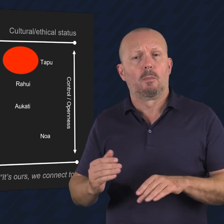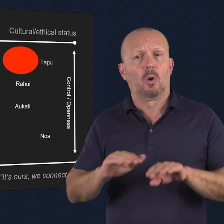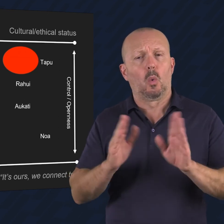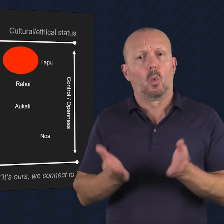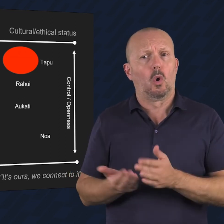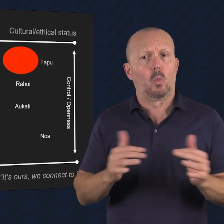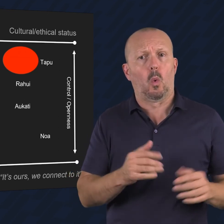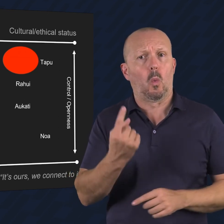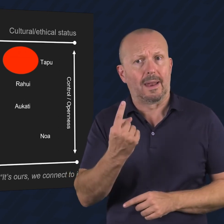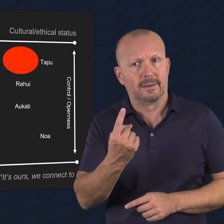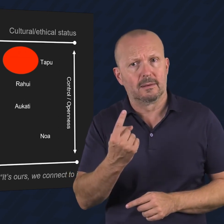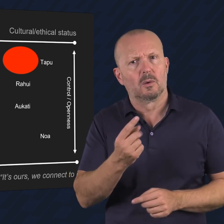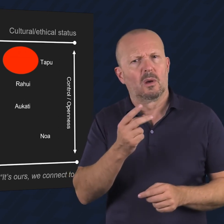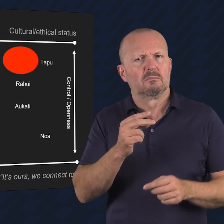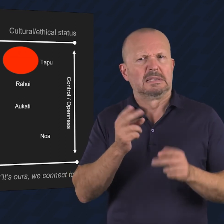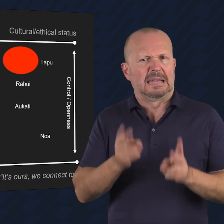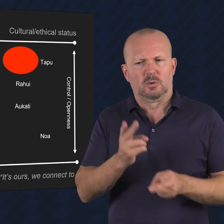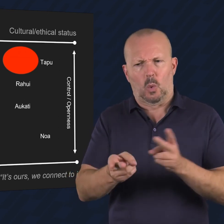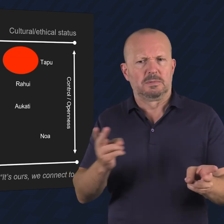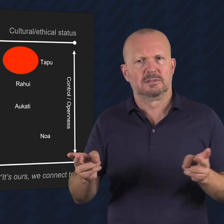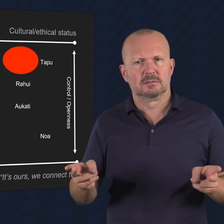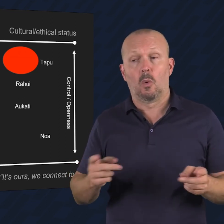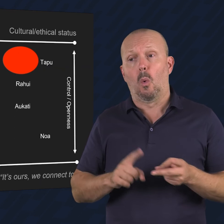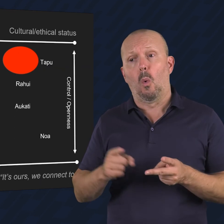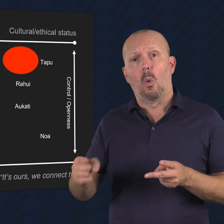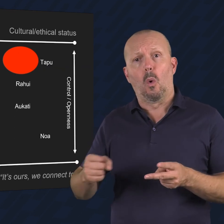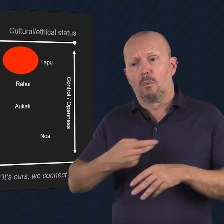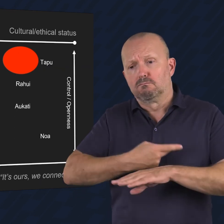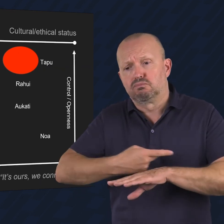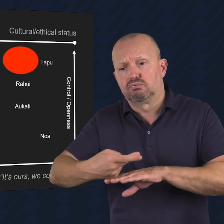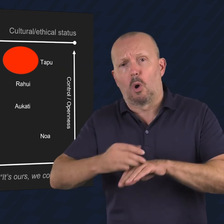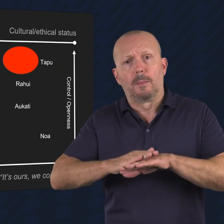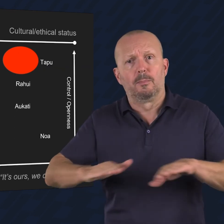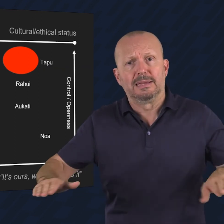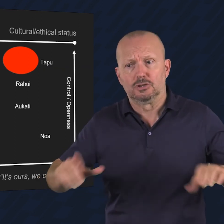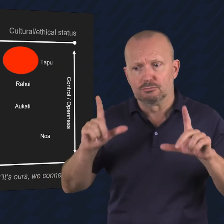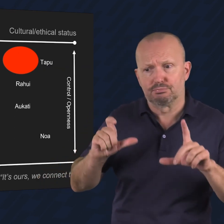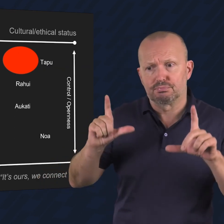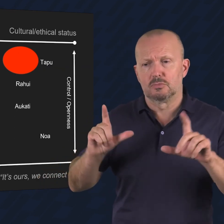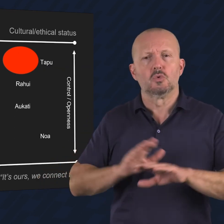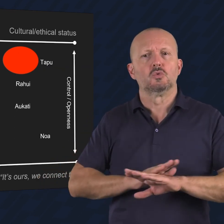Of the more than 38,000 photographs we have on Pae Korokī as at February 2022,